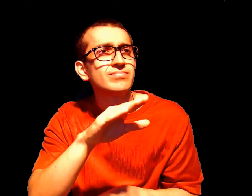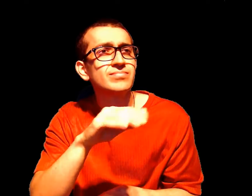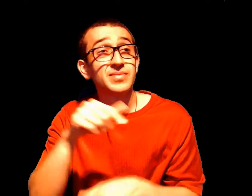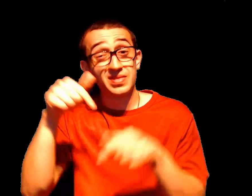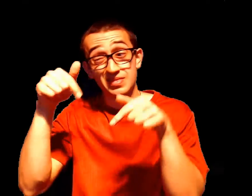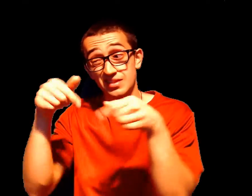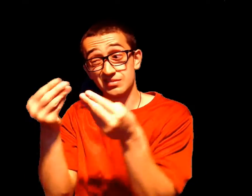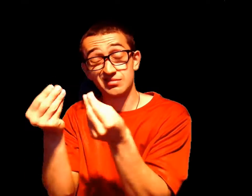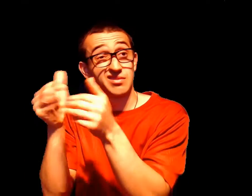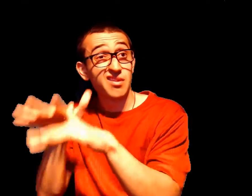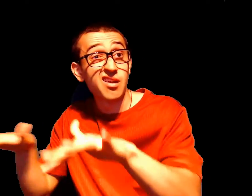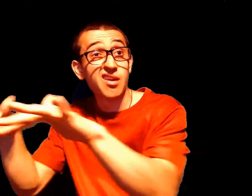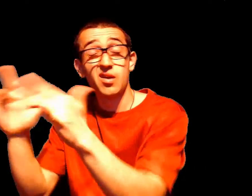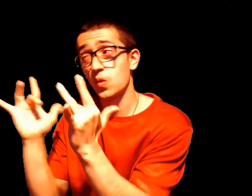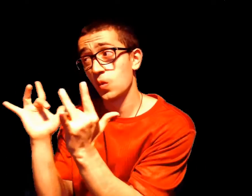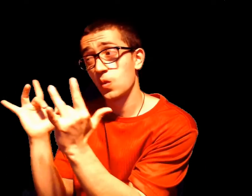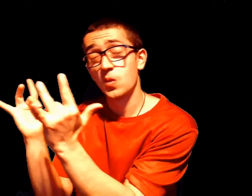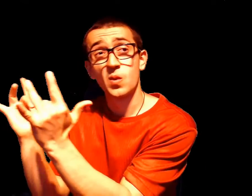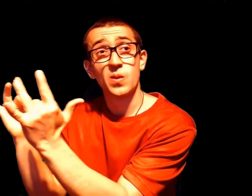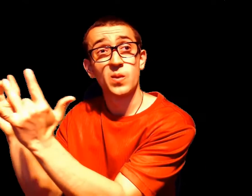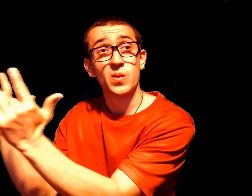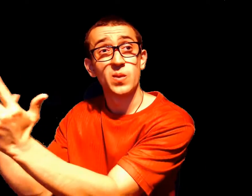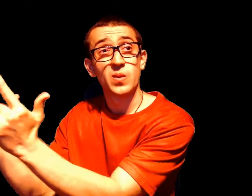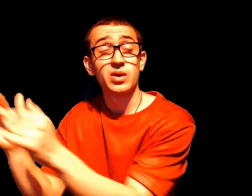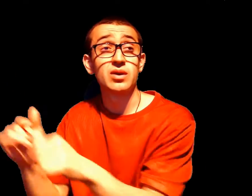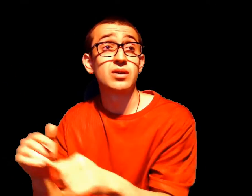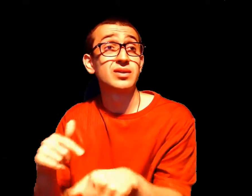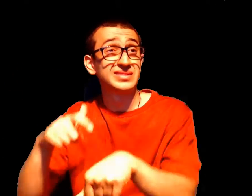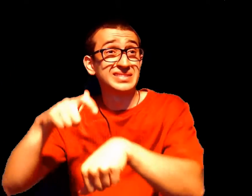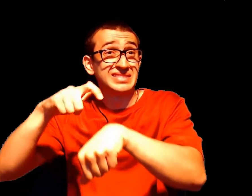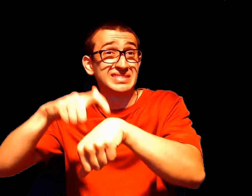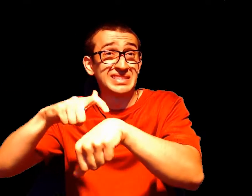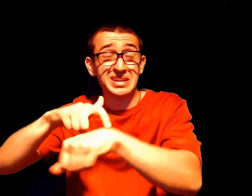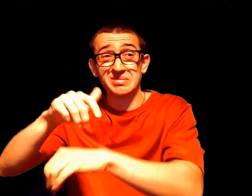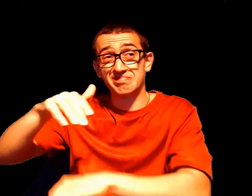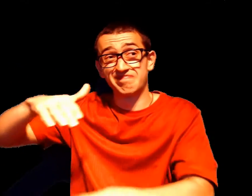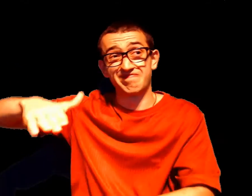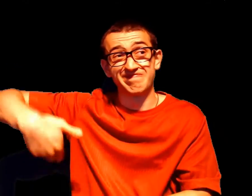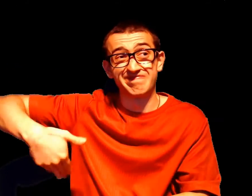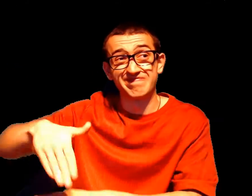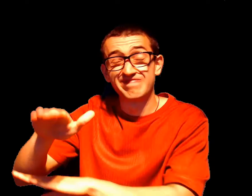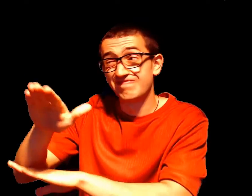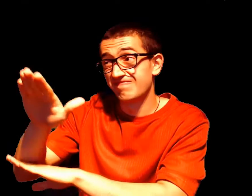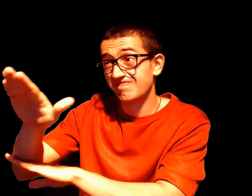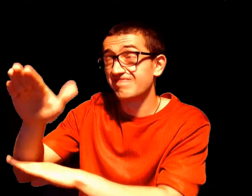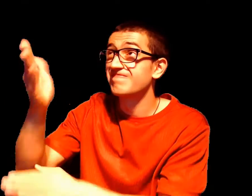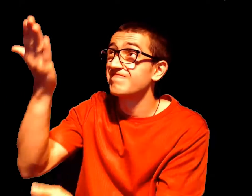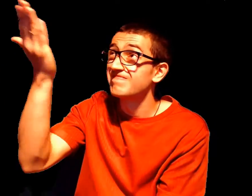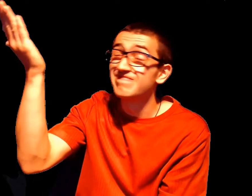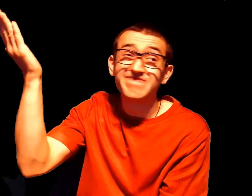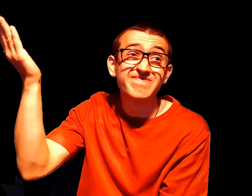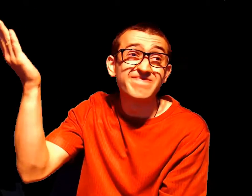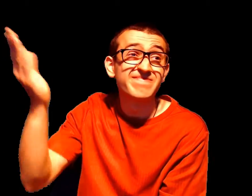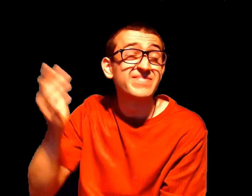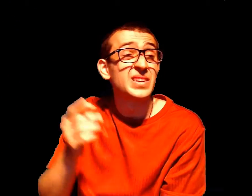“This is a deserted place and it is already late;